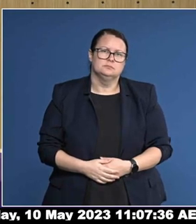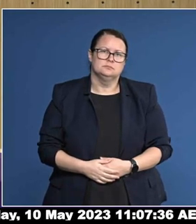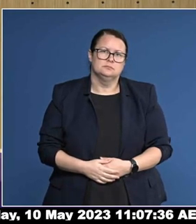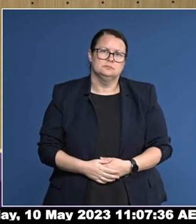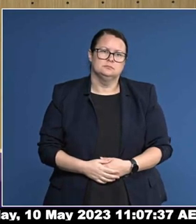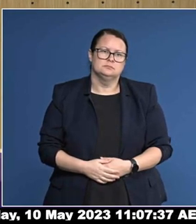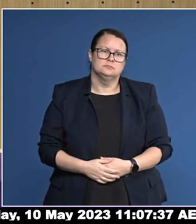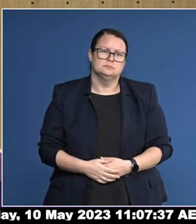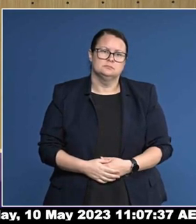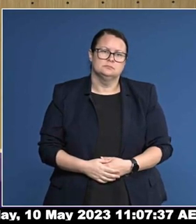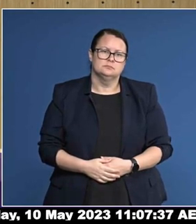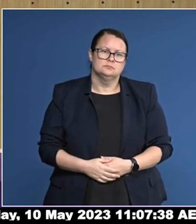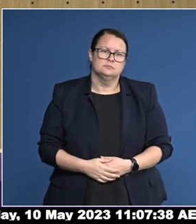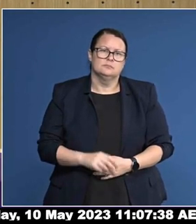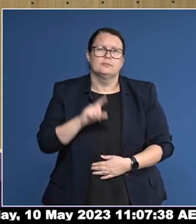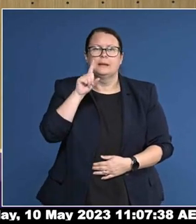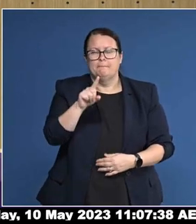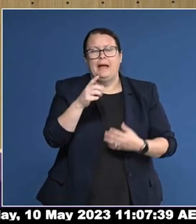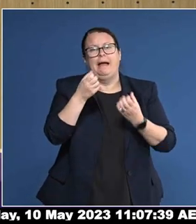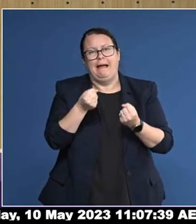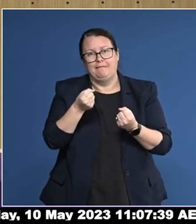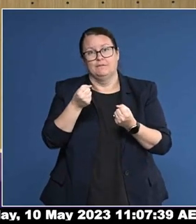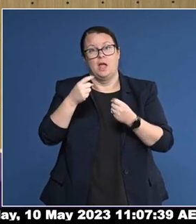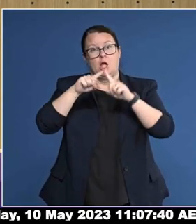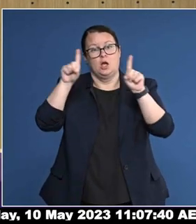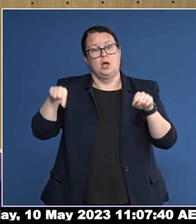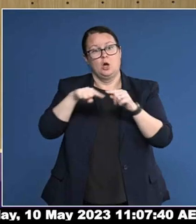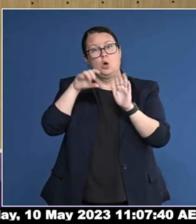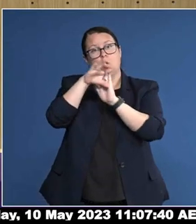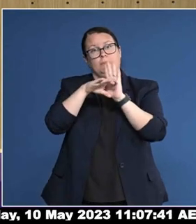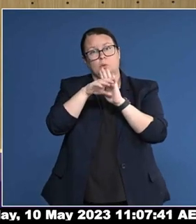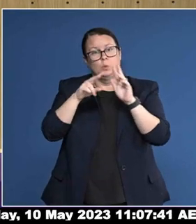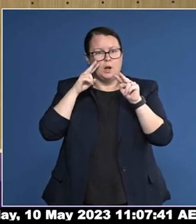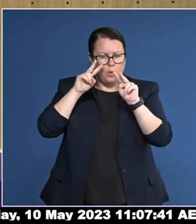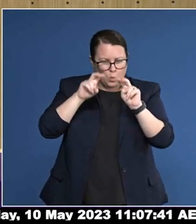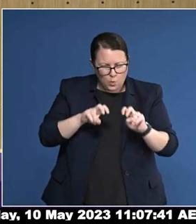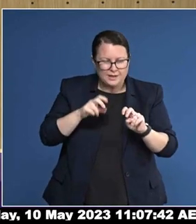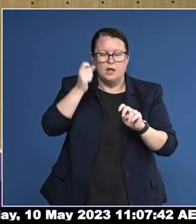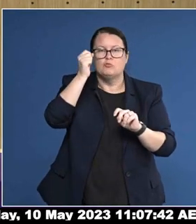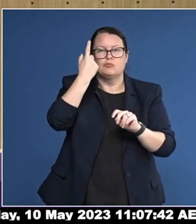gaps that were identified through the audit, and so that was another element, was record keeping, that was addressed.